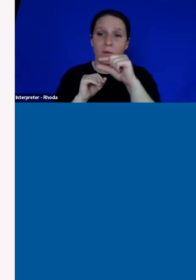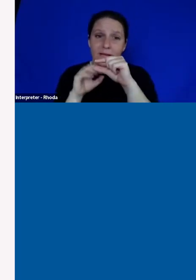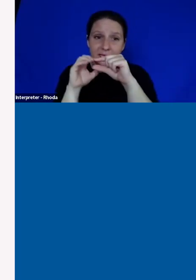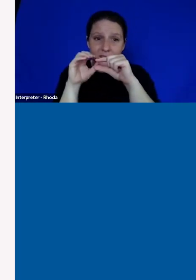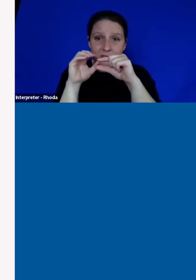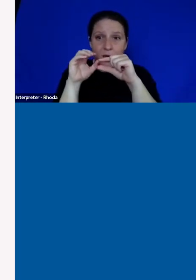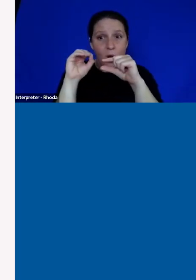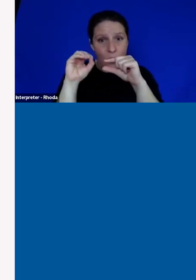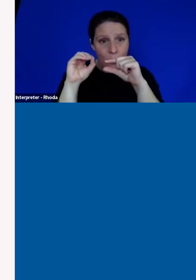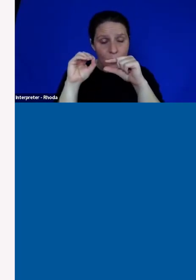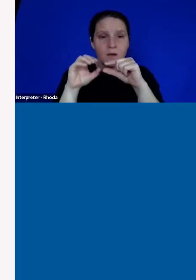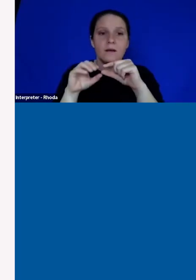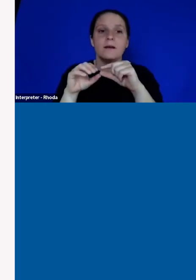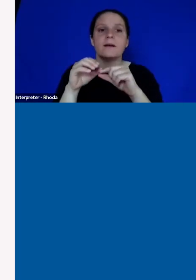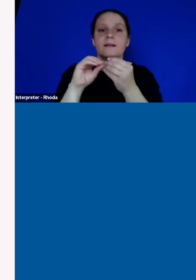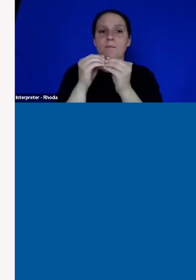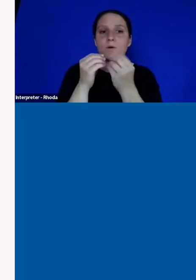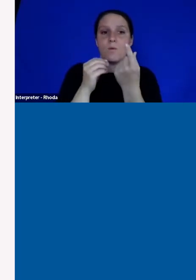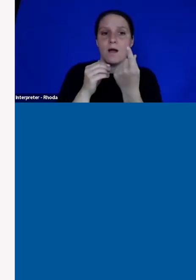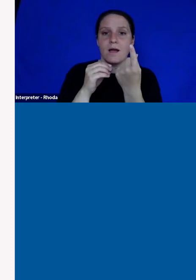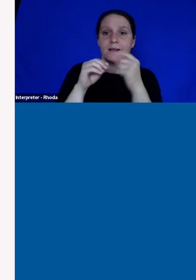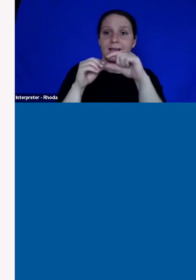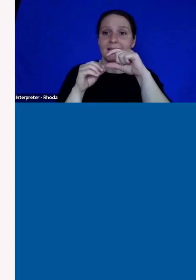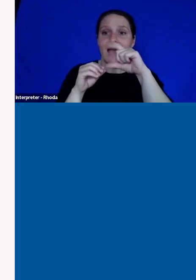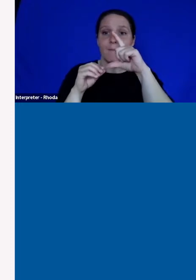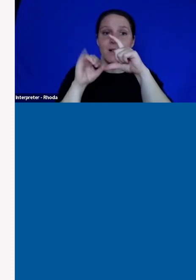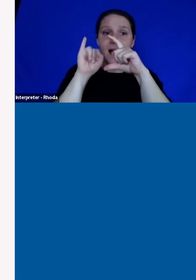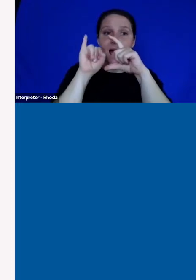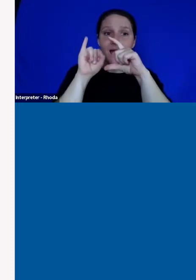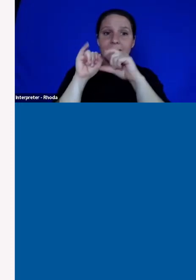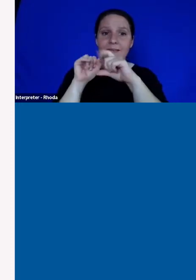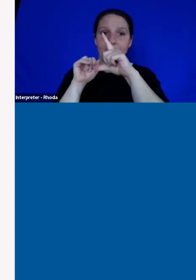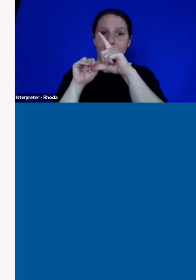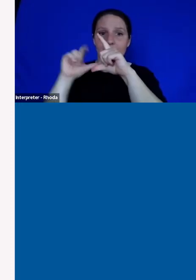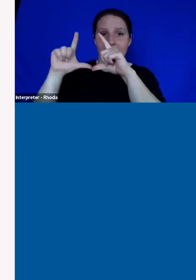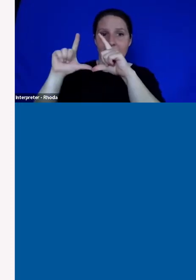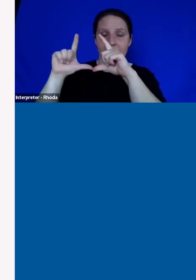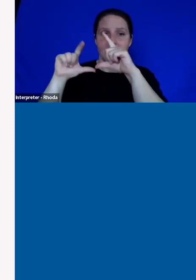a capital I, a capital L, a lowercase L, a lowercase I, and a straight slash,